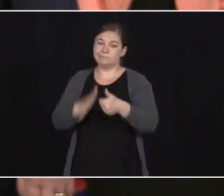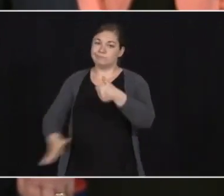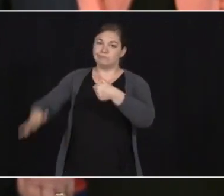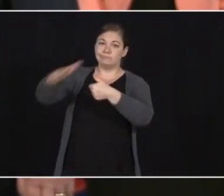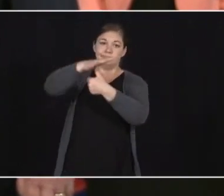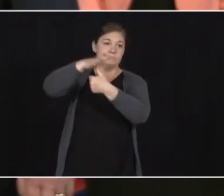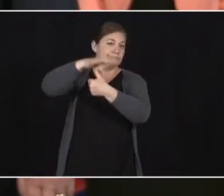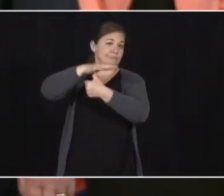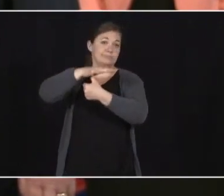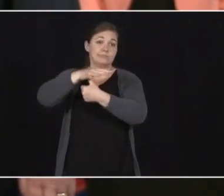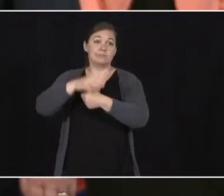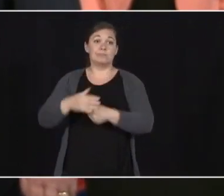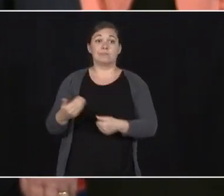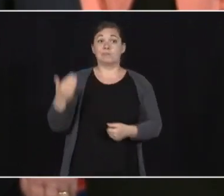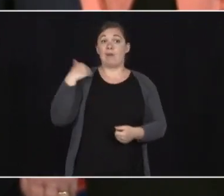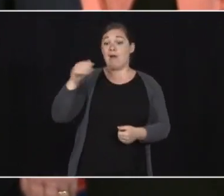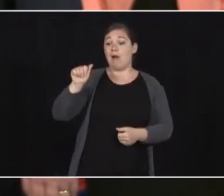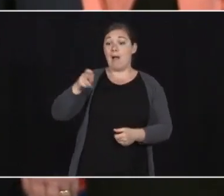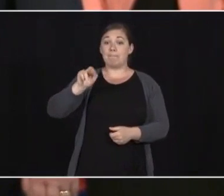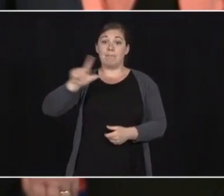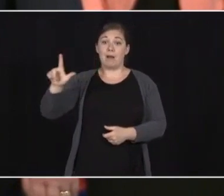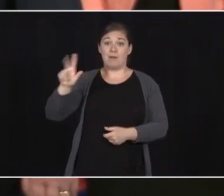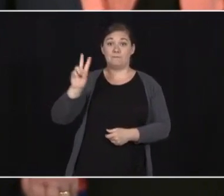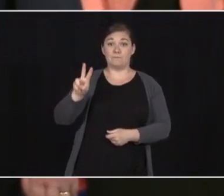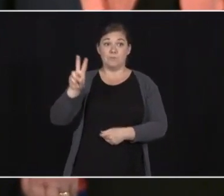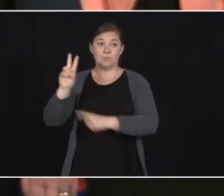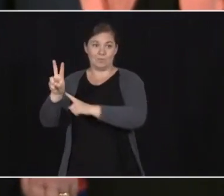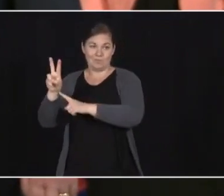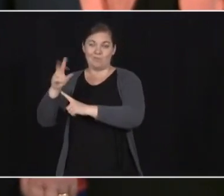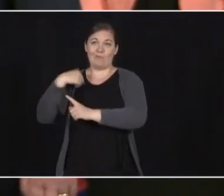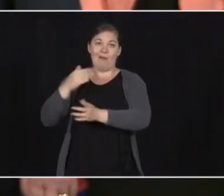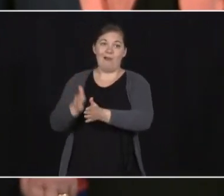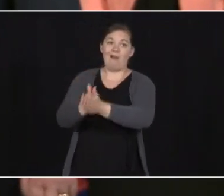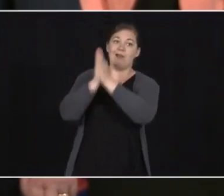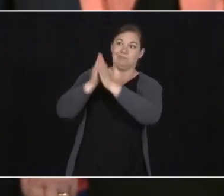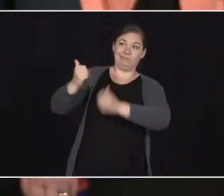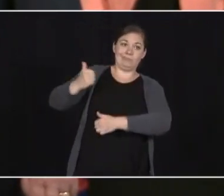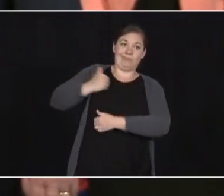That is why on April 22 our government formally requested assistance from the Canadian Armed Forces.